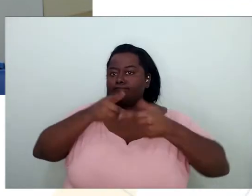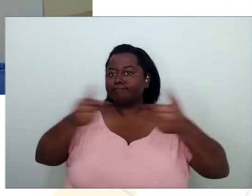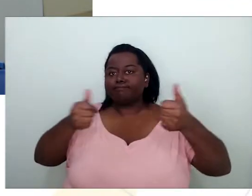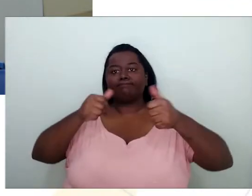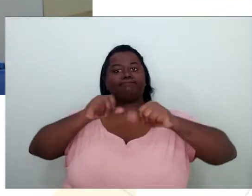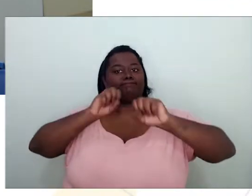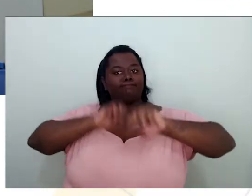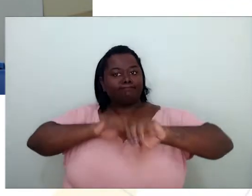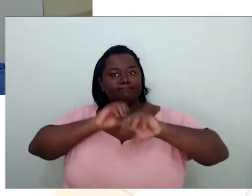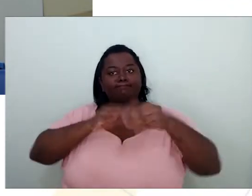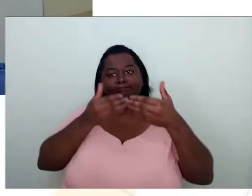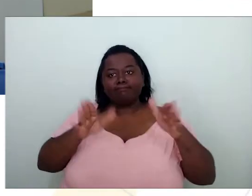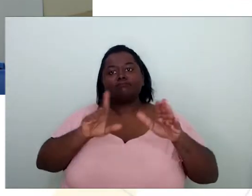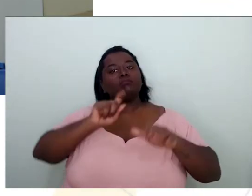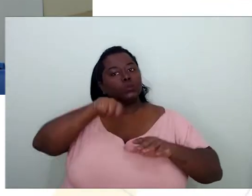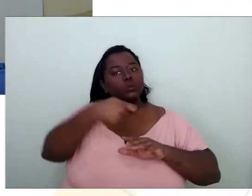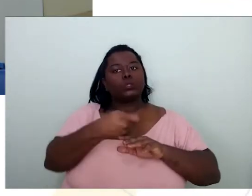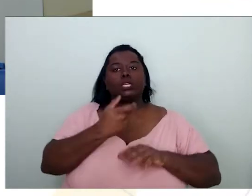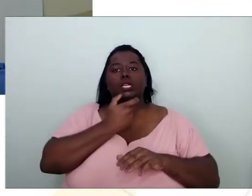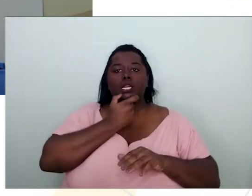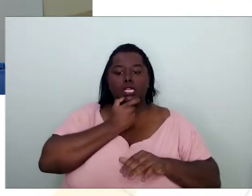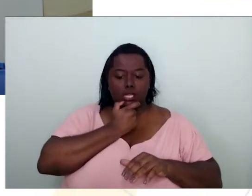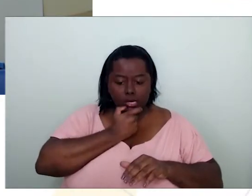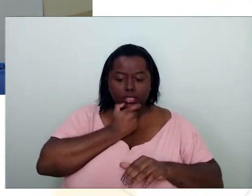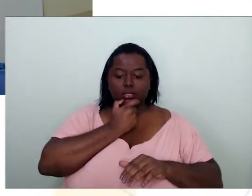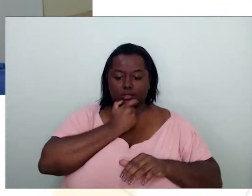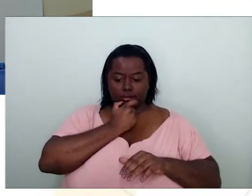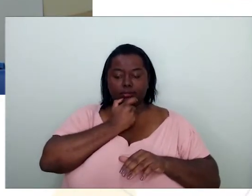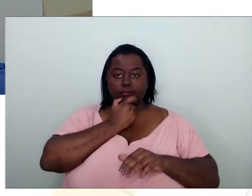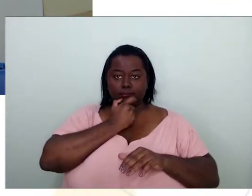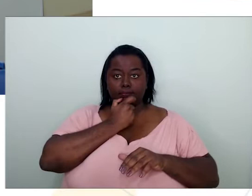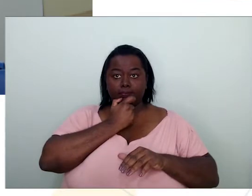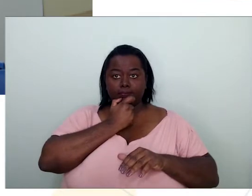educational resources in the English language. Now if you don't speak English